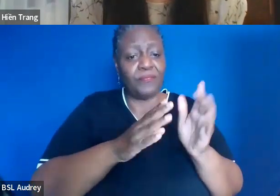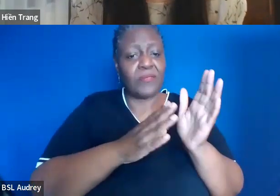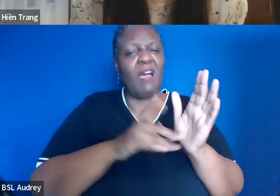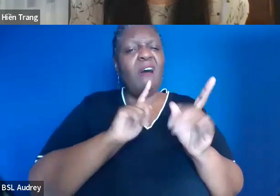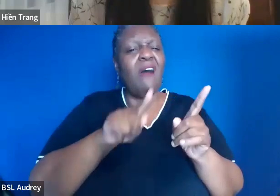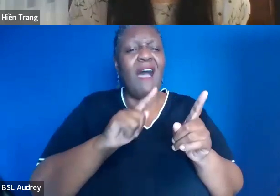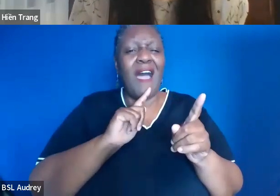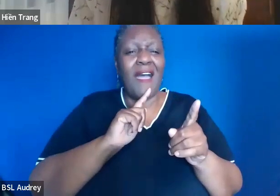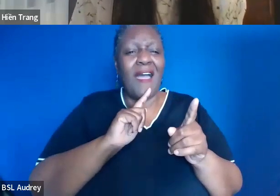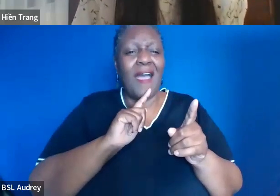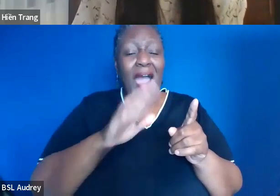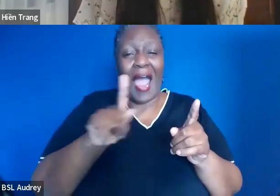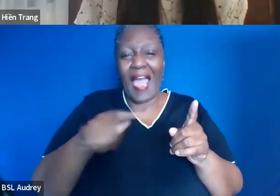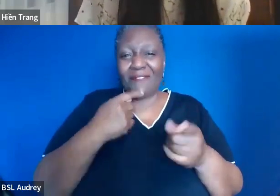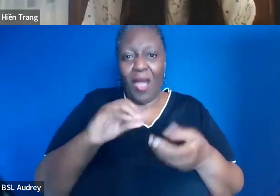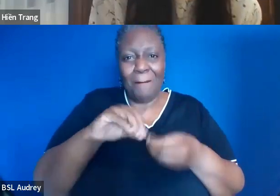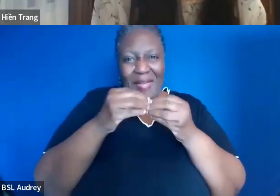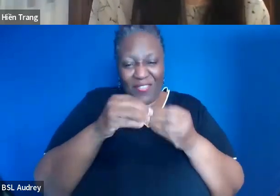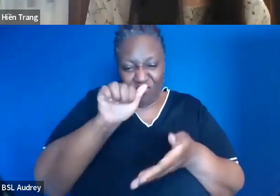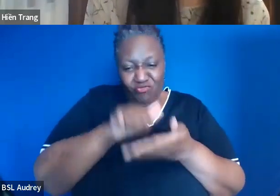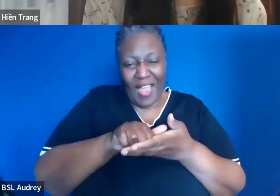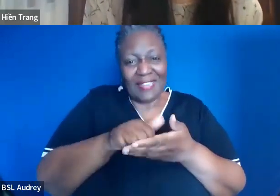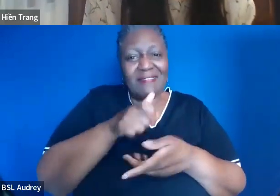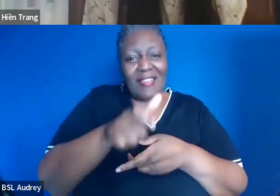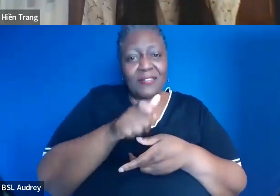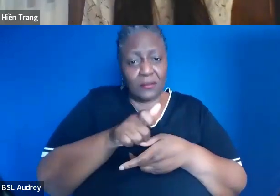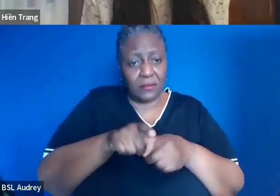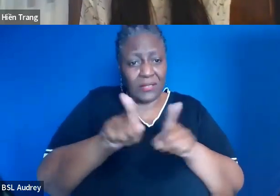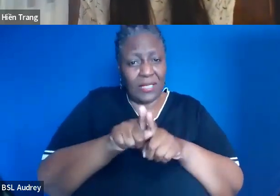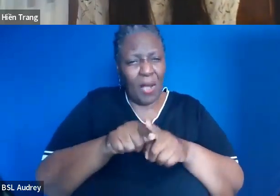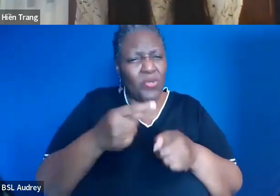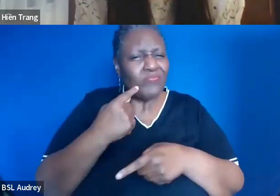correct letters of your name I would like to ask how easy or difficult you found it